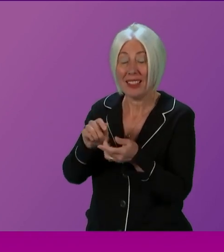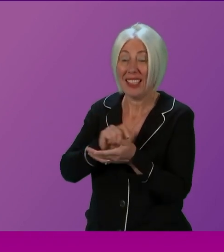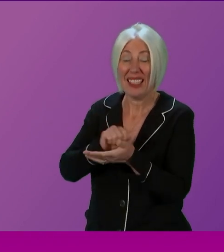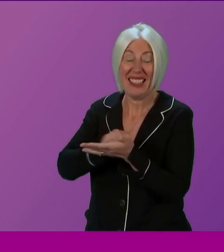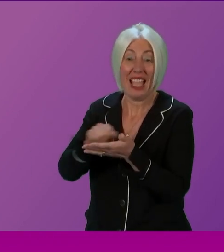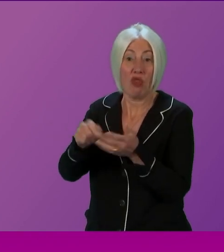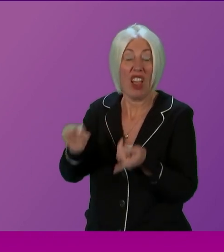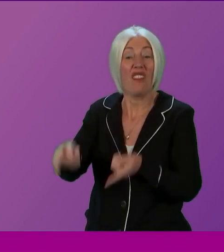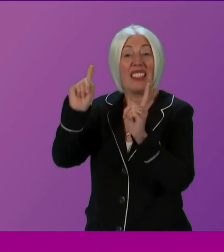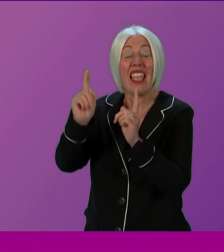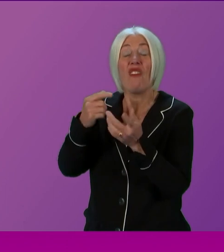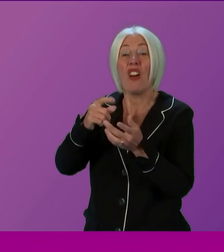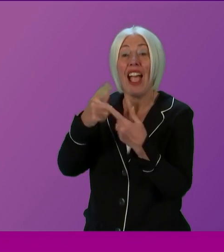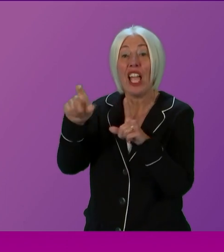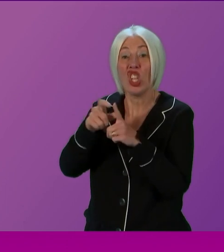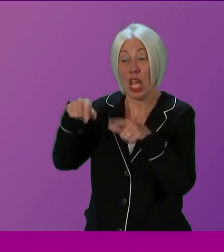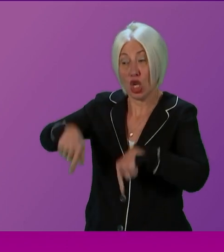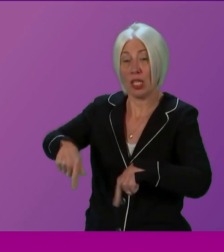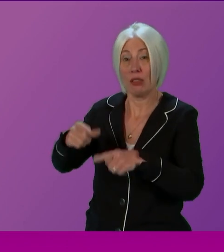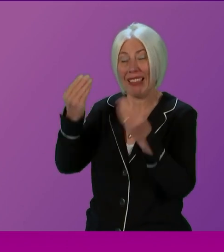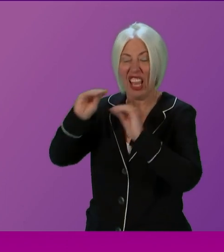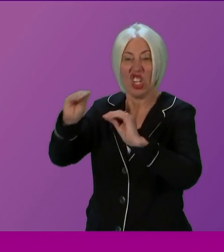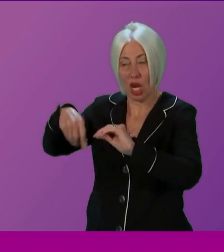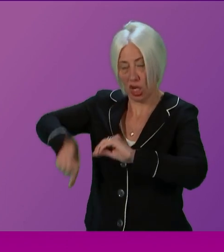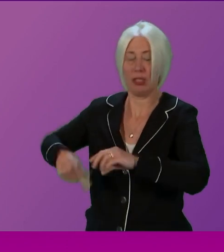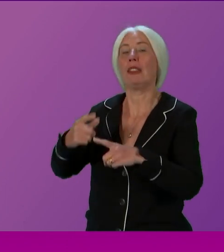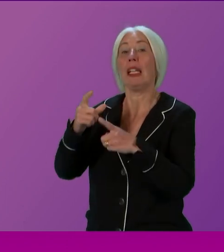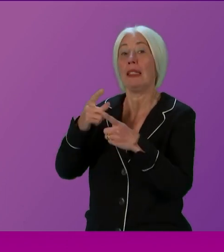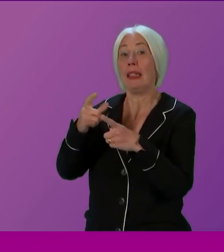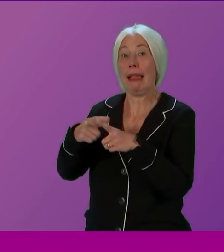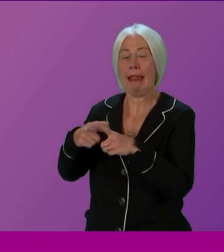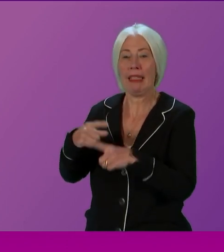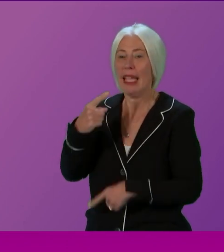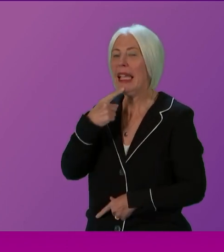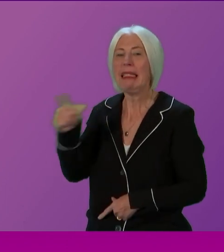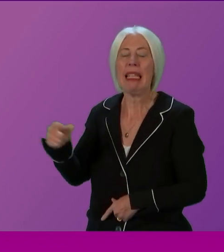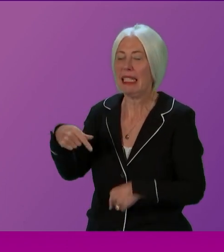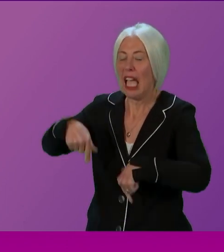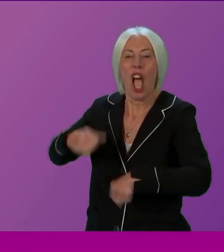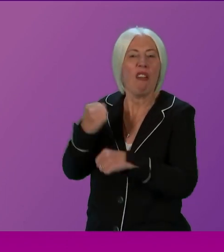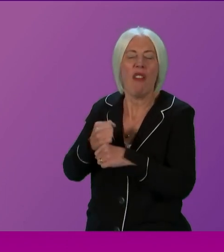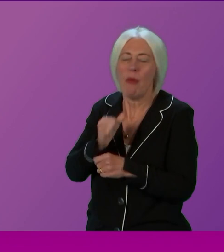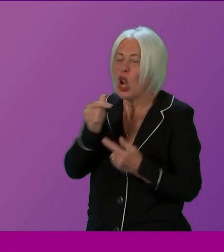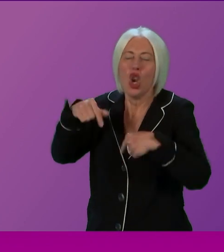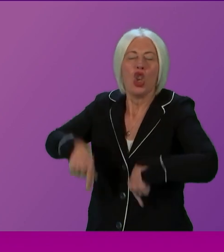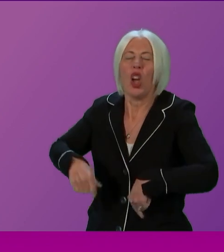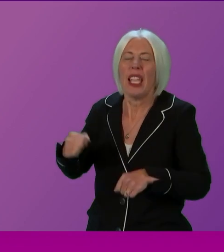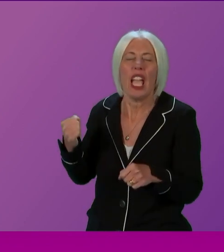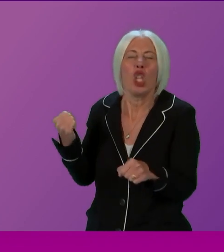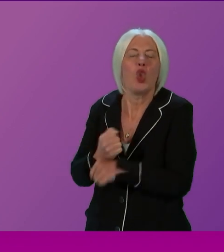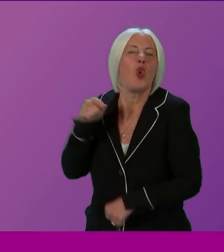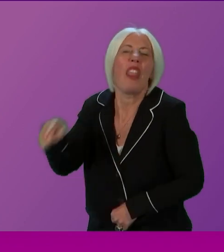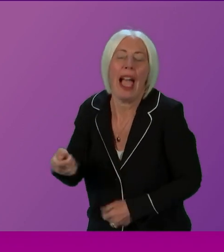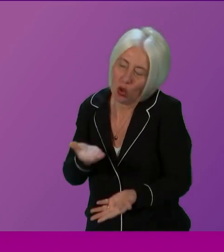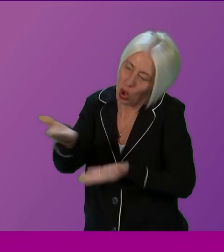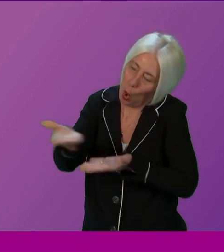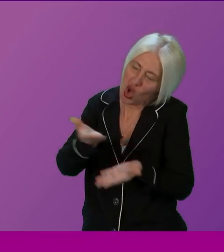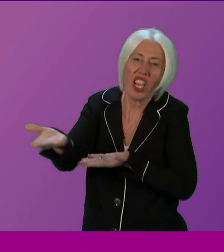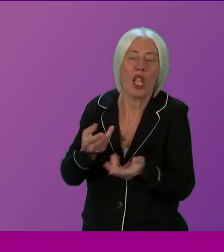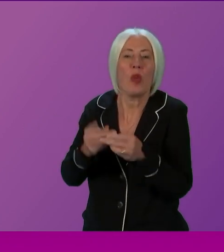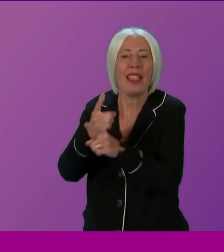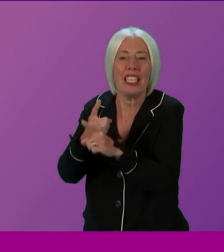said that Government is not there to do teacher pay negotiations. The full quote is: